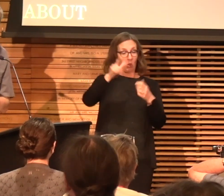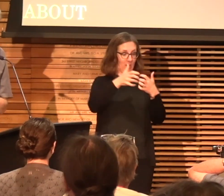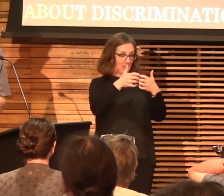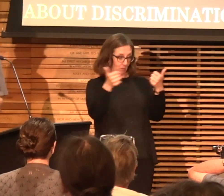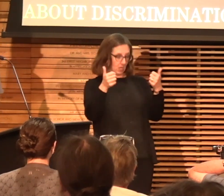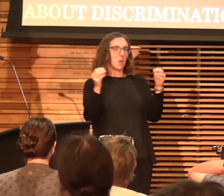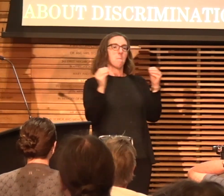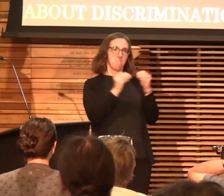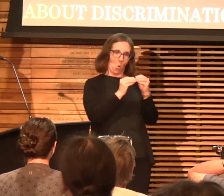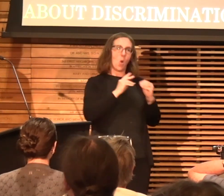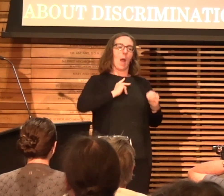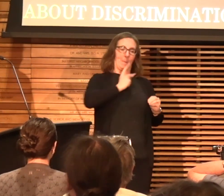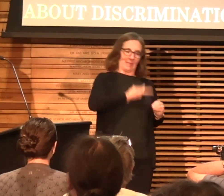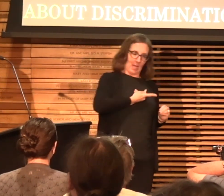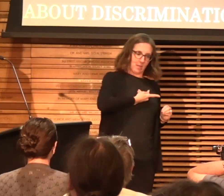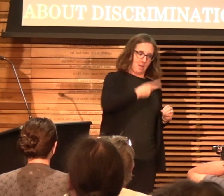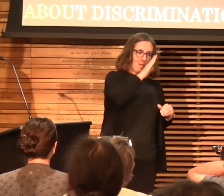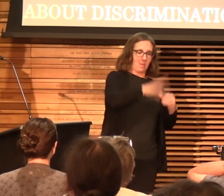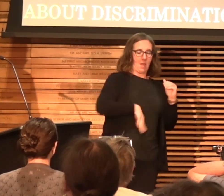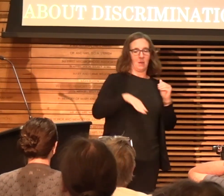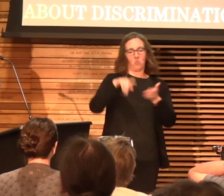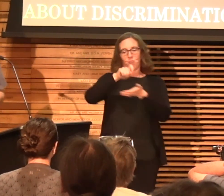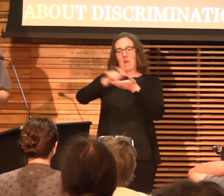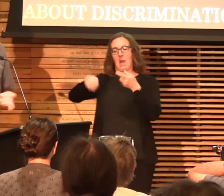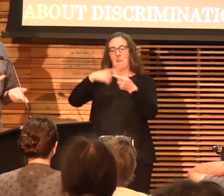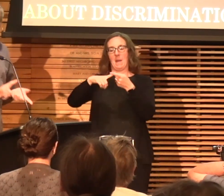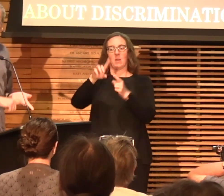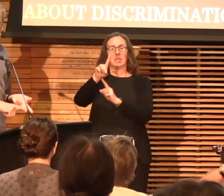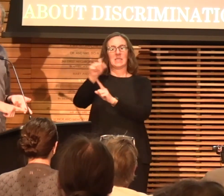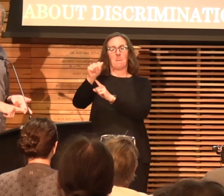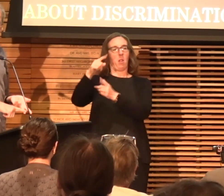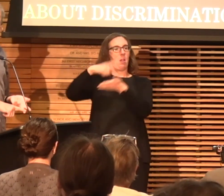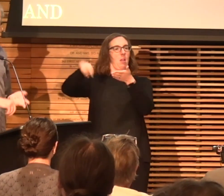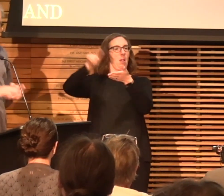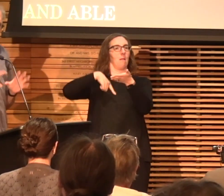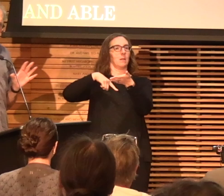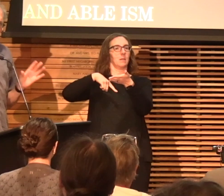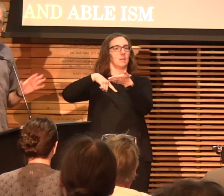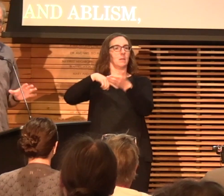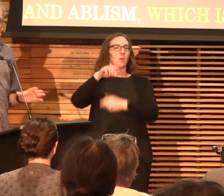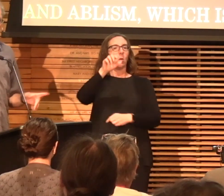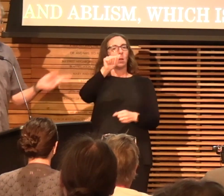against disabled people and ableism, which is quite interesting.